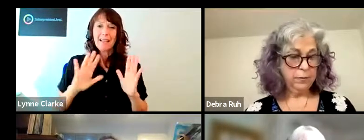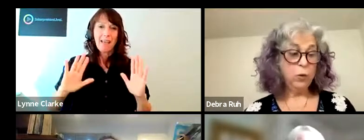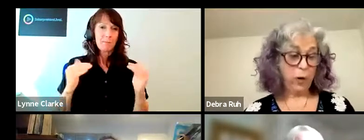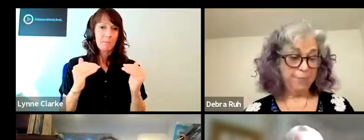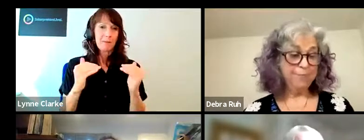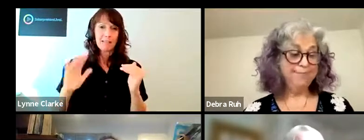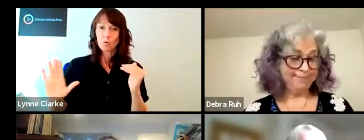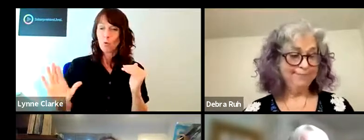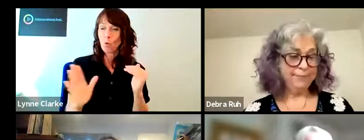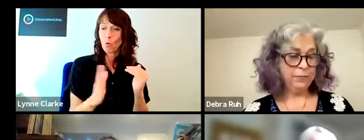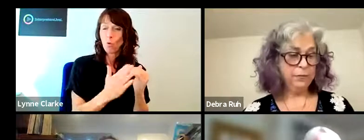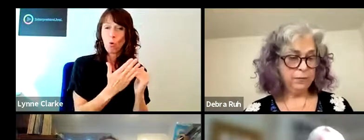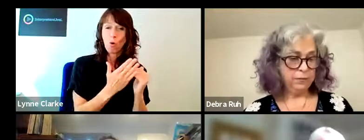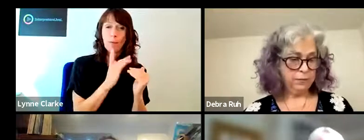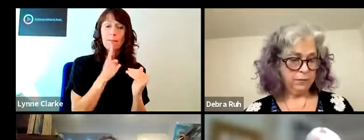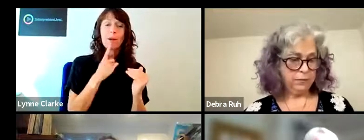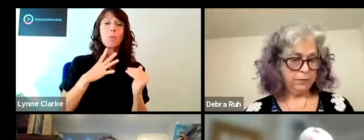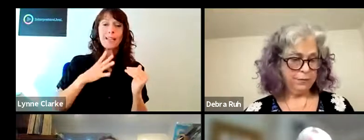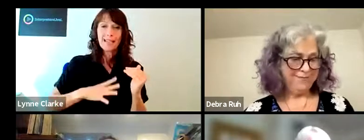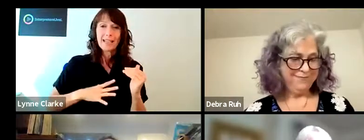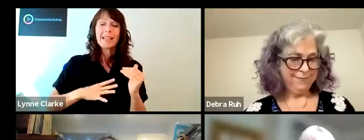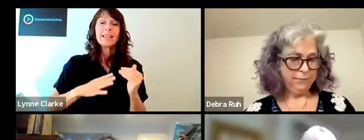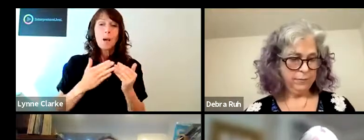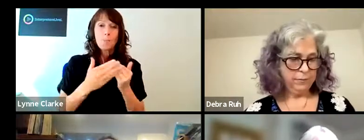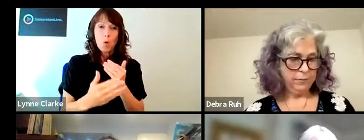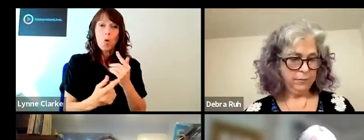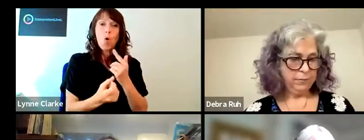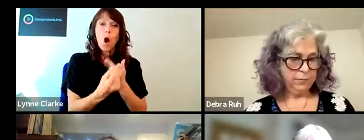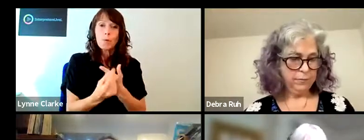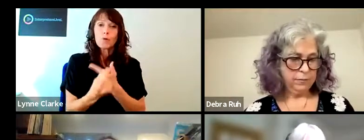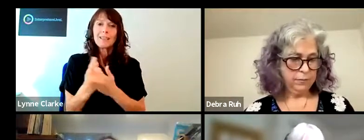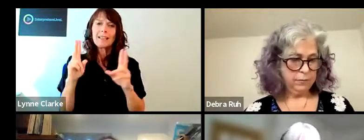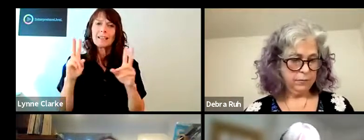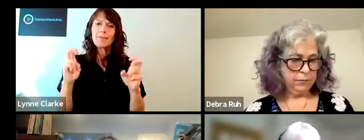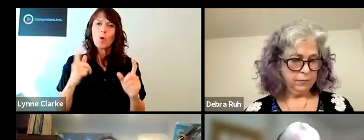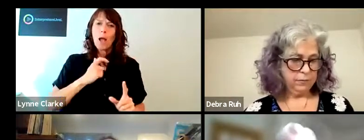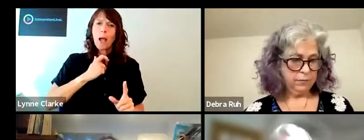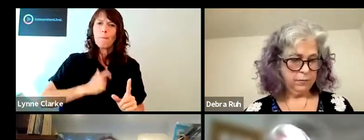We need to be able to encourage more opportunities for personalization. Low vision users needs are